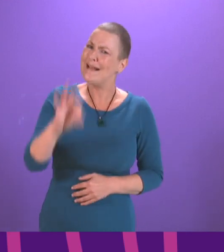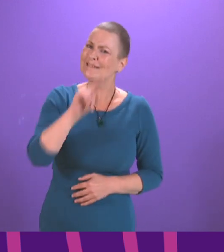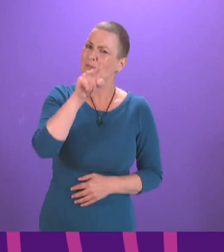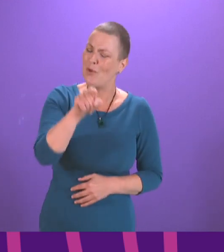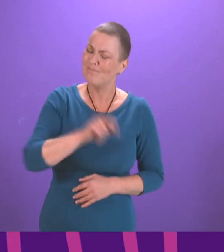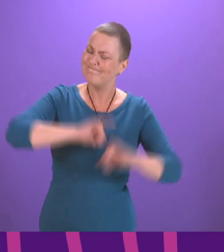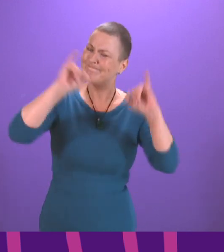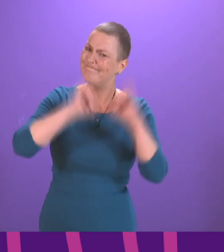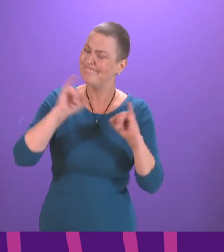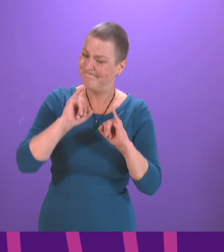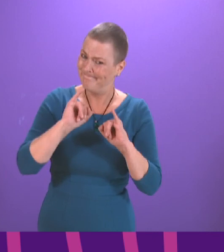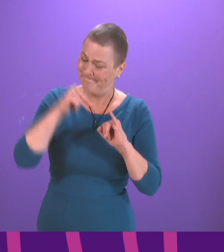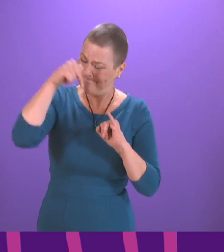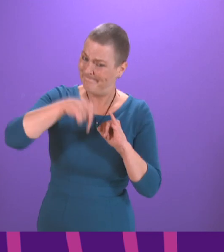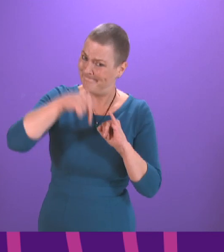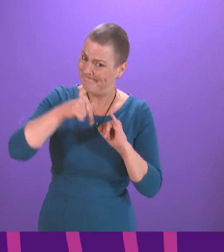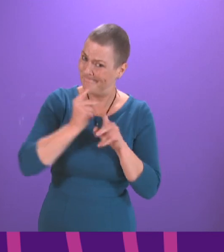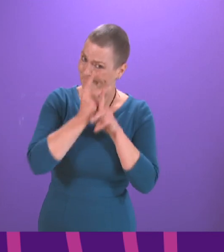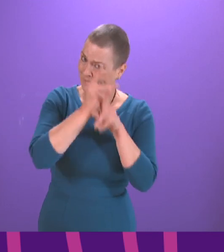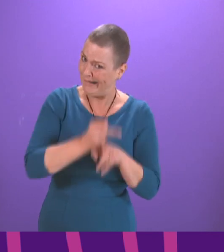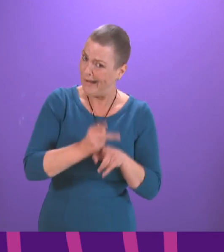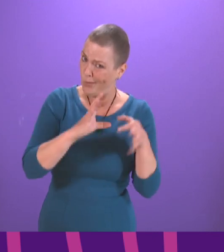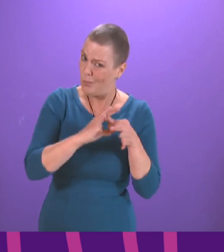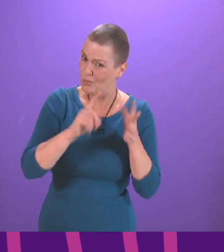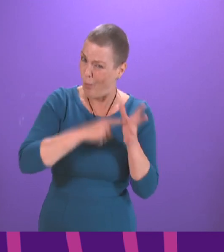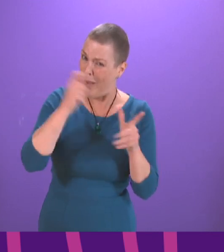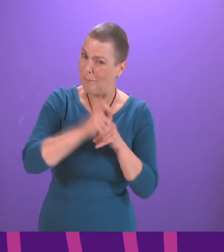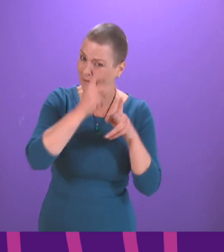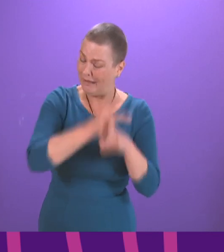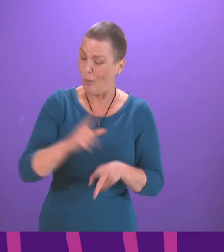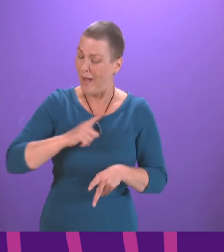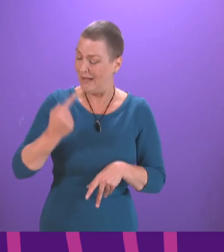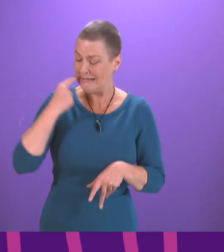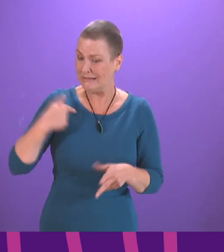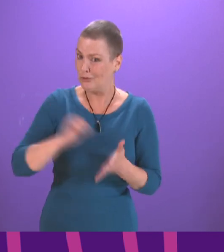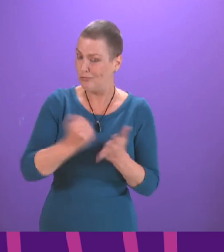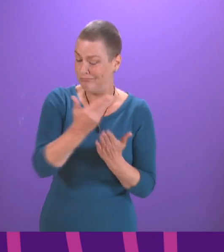has happened in our care homes. Yesterday’s Public Health Scotland report shows that 123